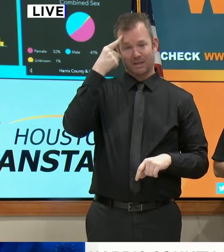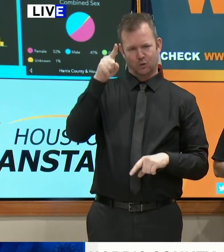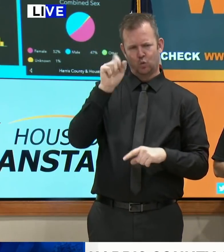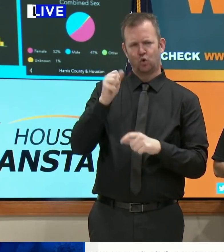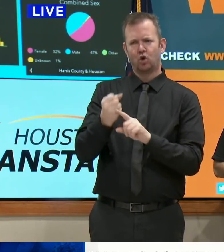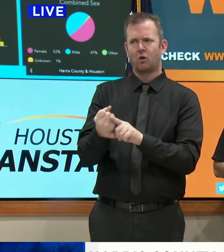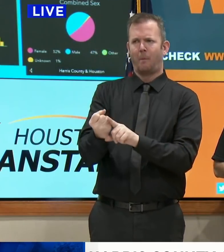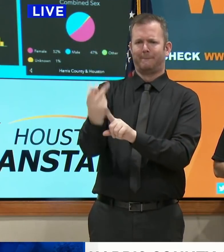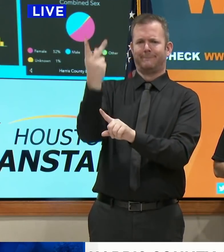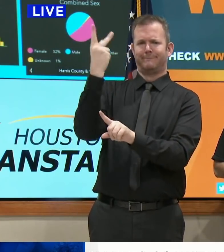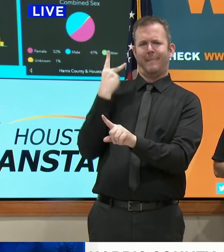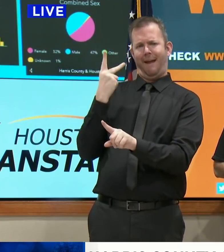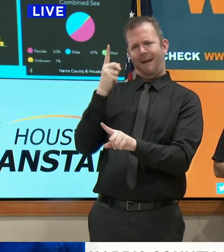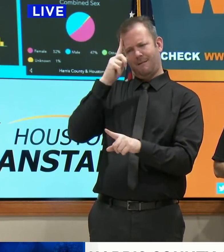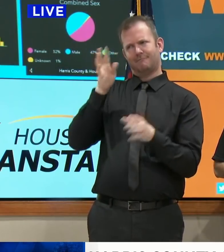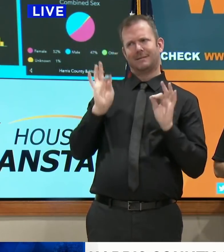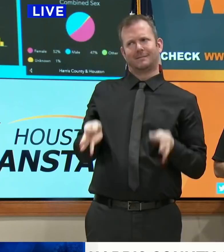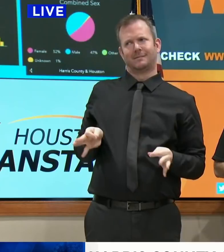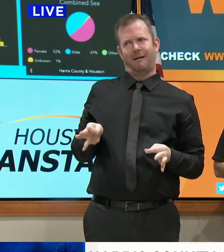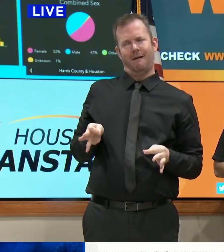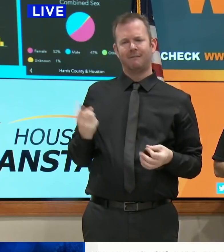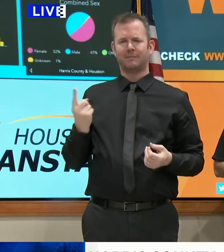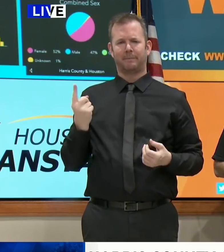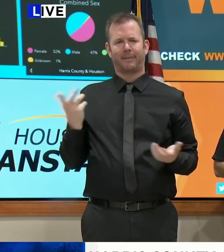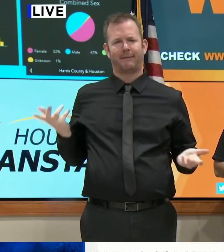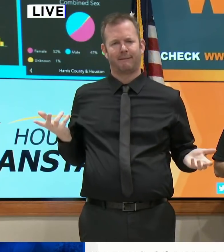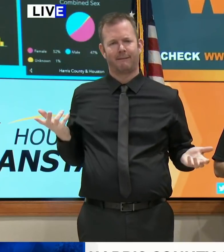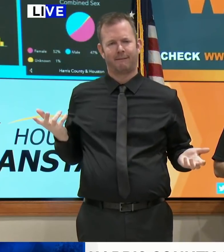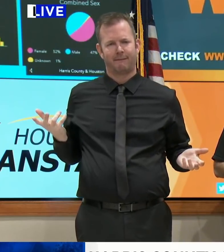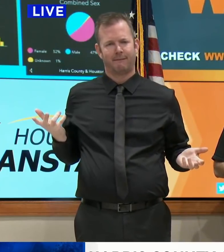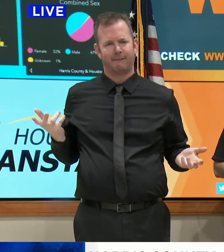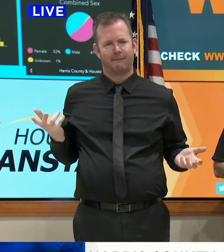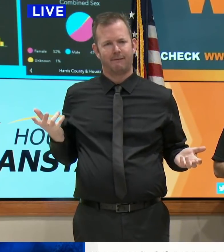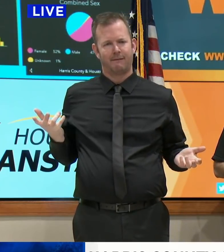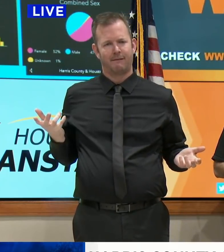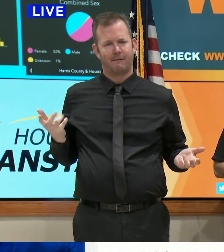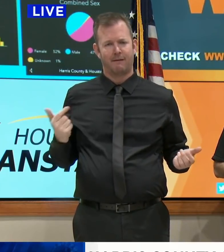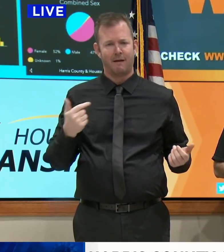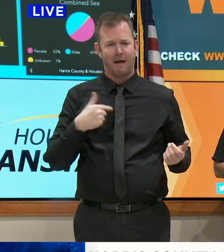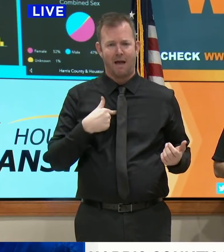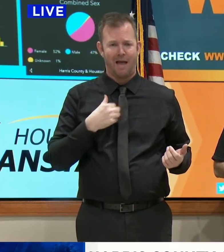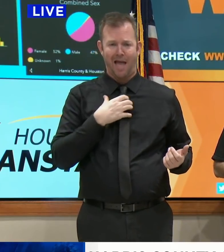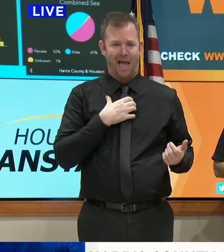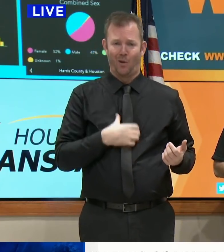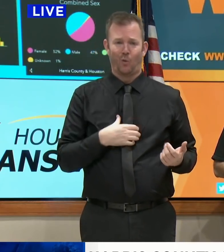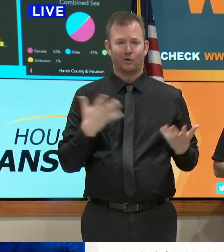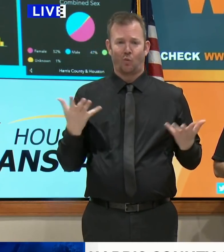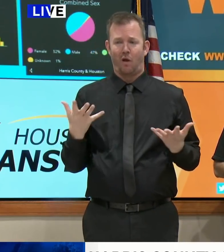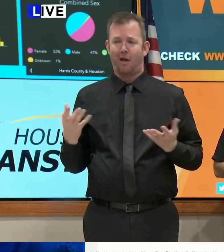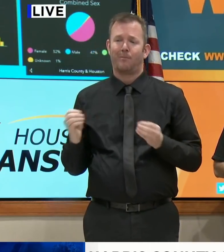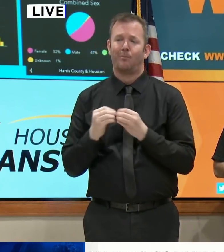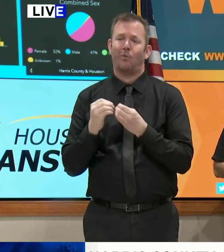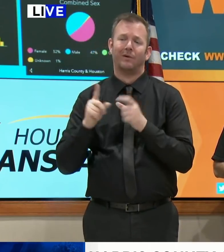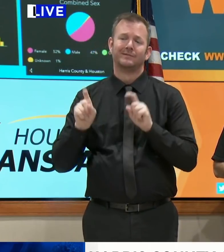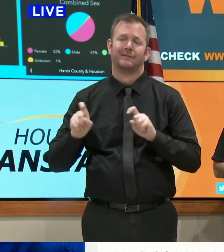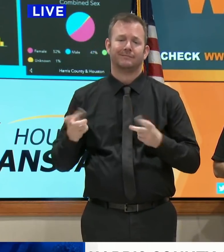And just in that same matter what if anything should have what if anything should have been differently. been differently. >> So what should have been So what should have been done different, you know at